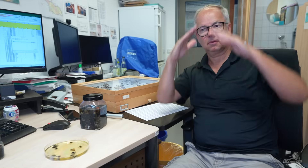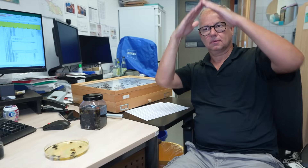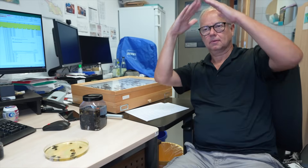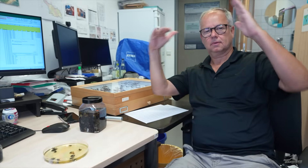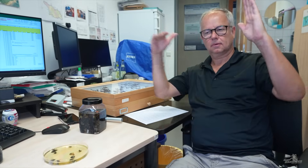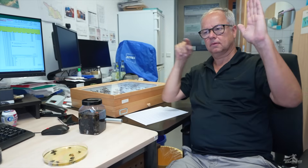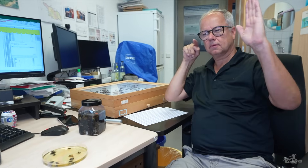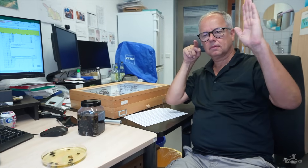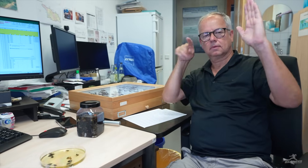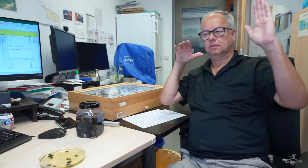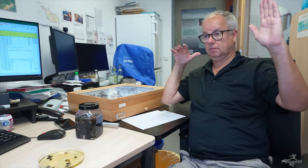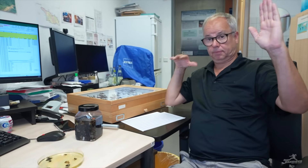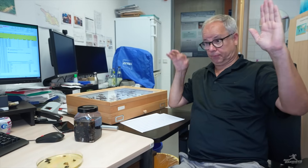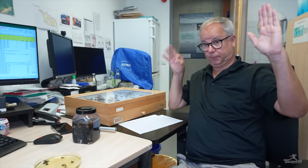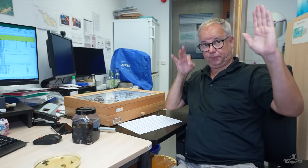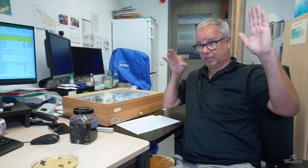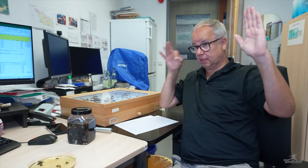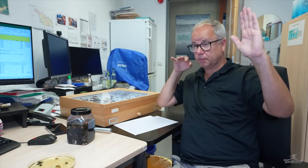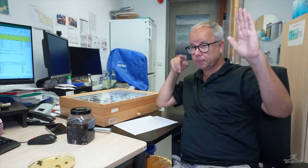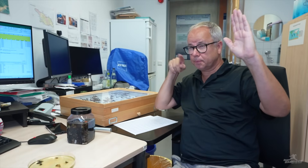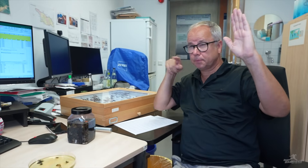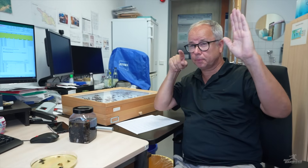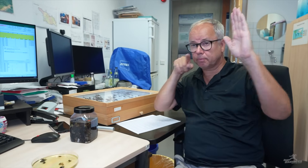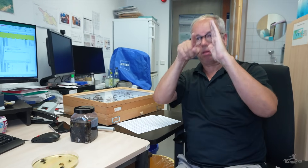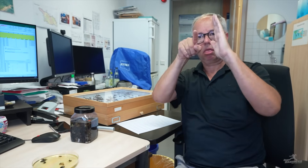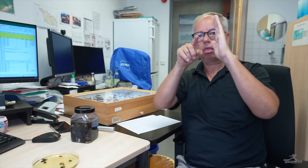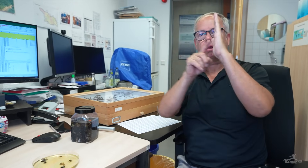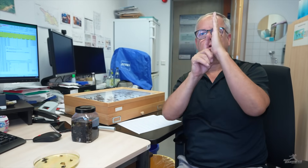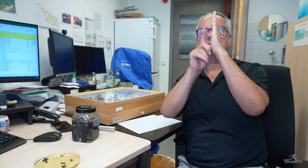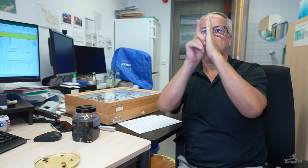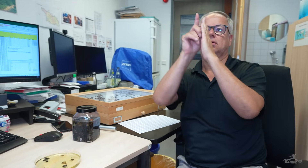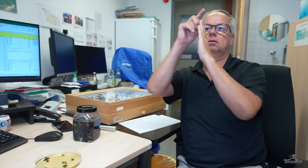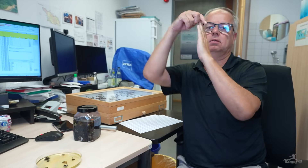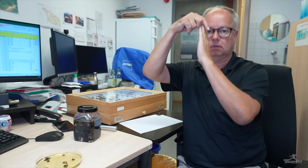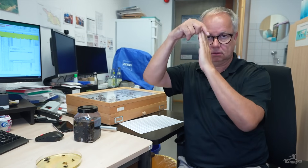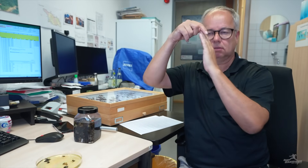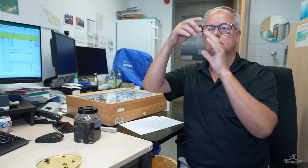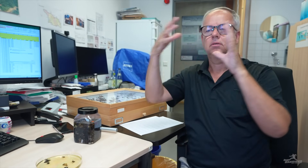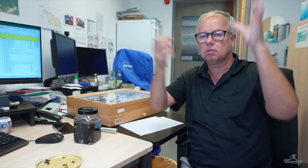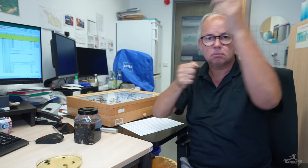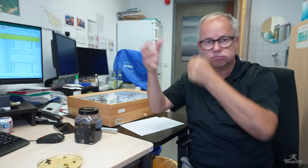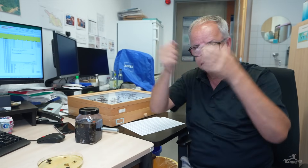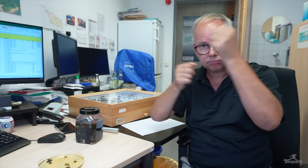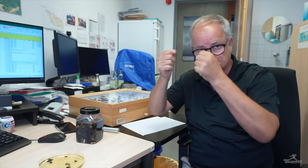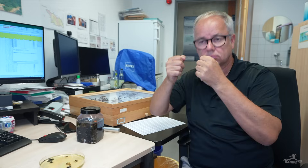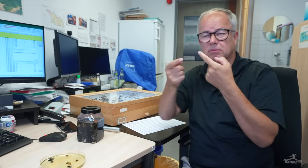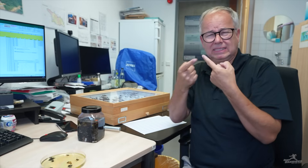a tent that insects fly into and get trapped inside for collection.